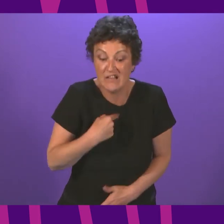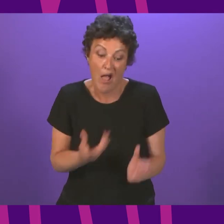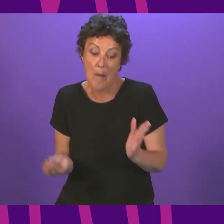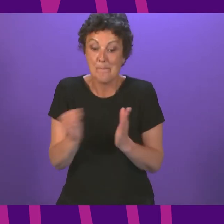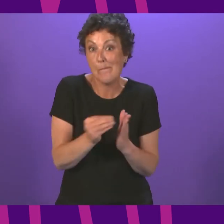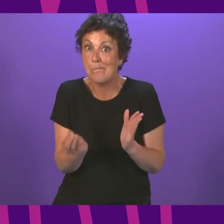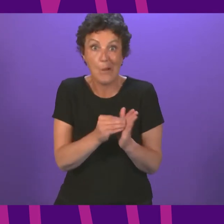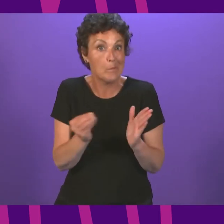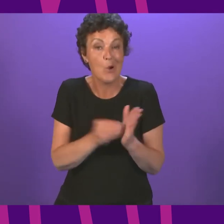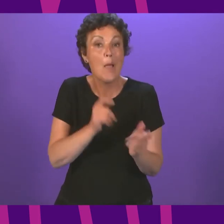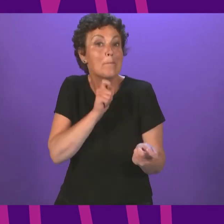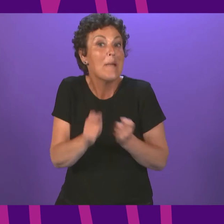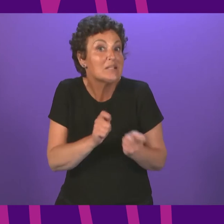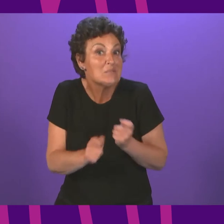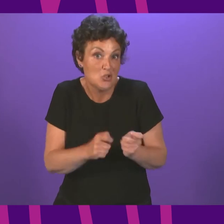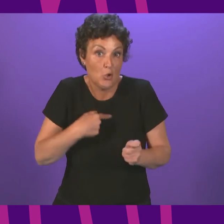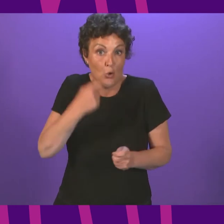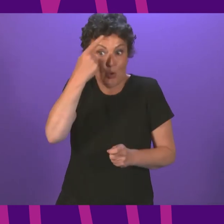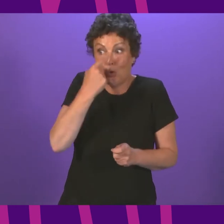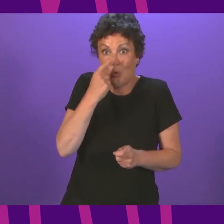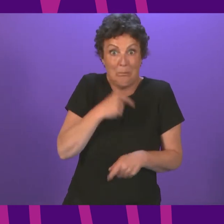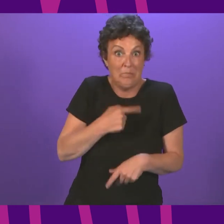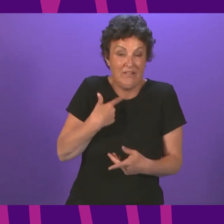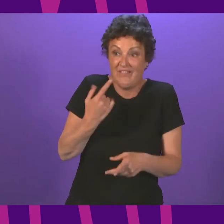referring to anyone in particular yesterday when we discussed the question of “cringey